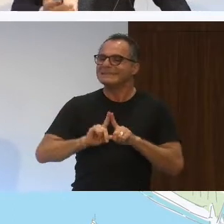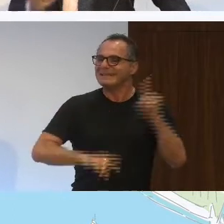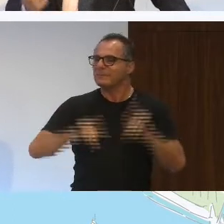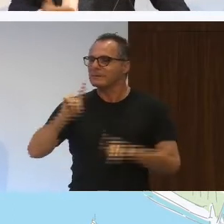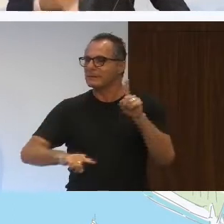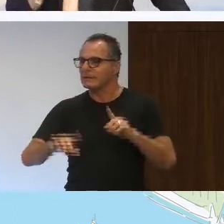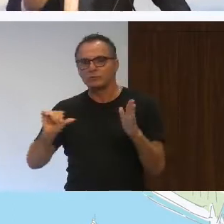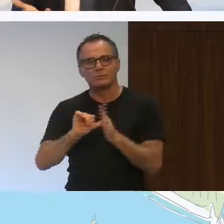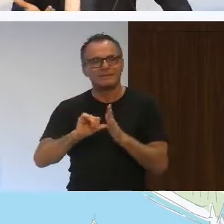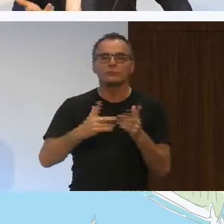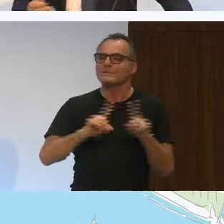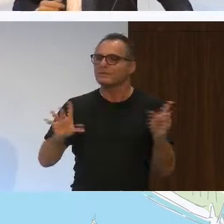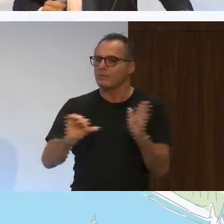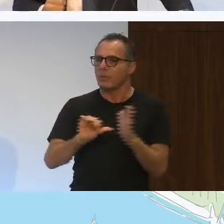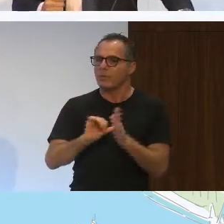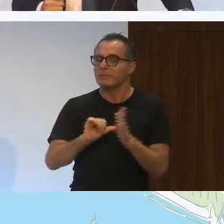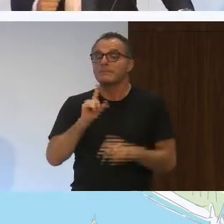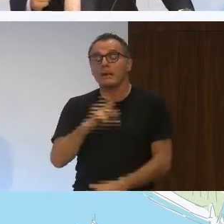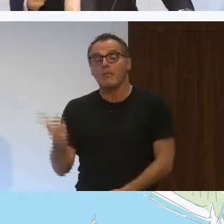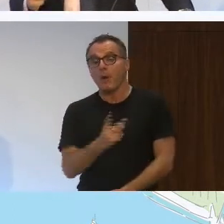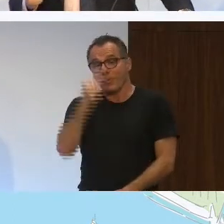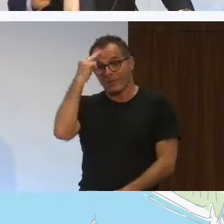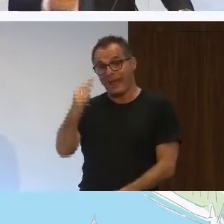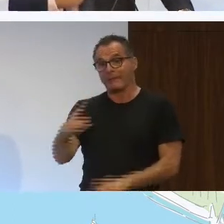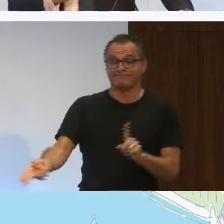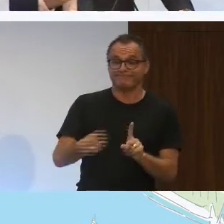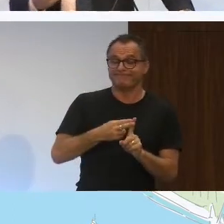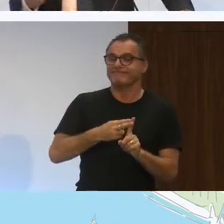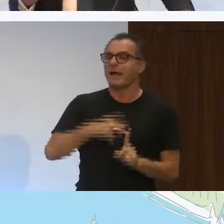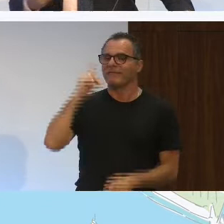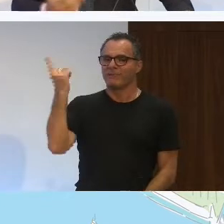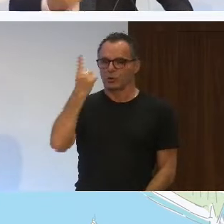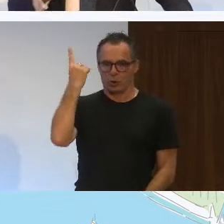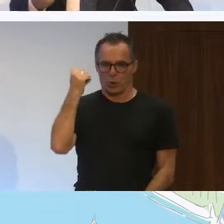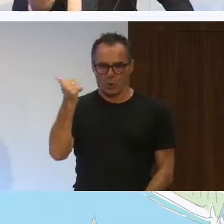We call both of them vertigo. And when we ask patients, when we ask you,